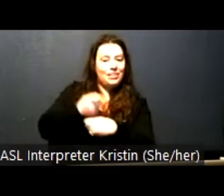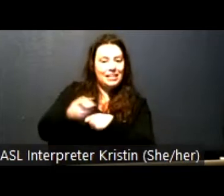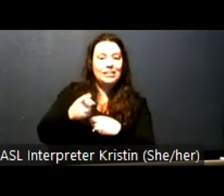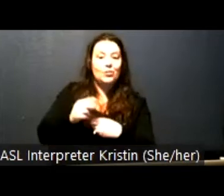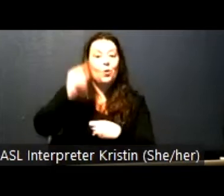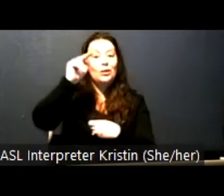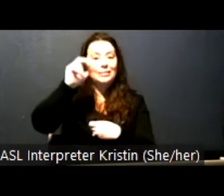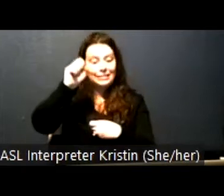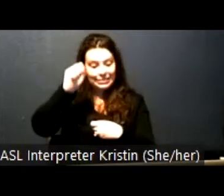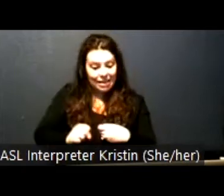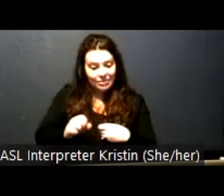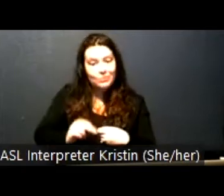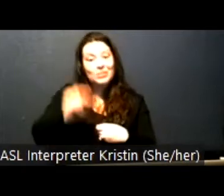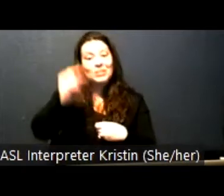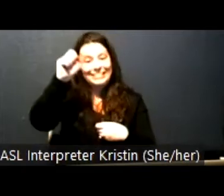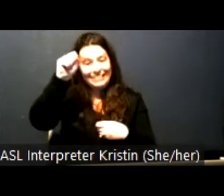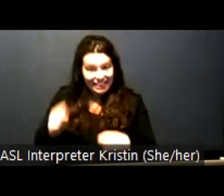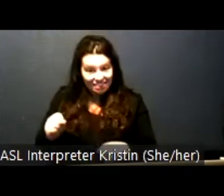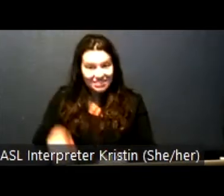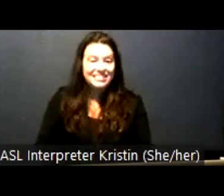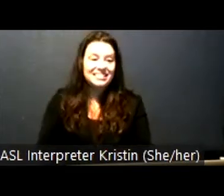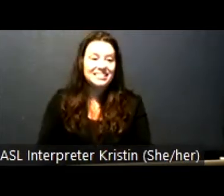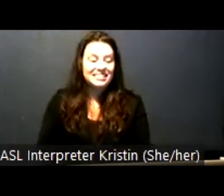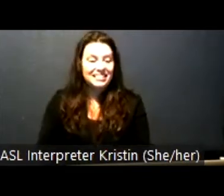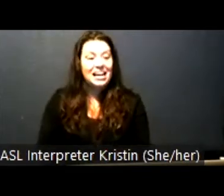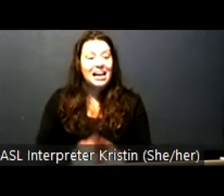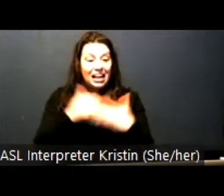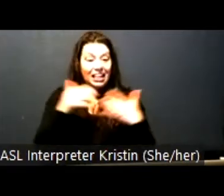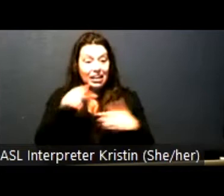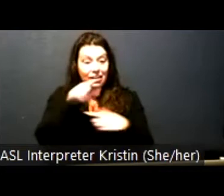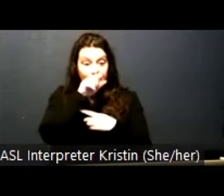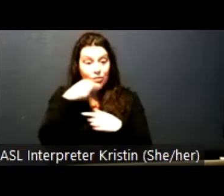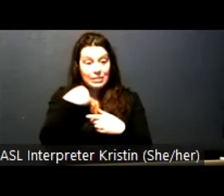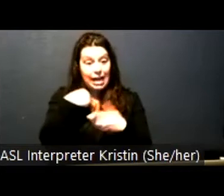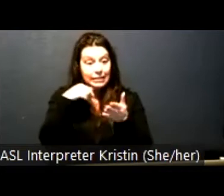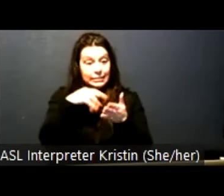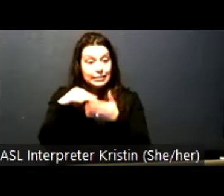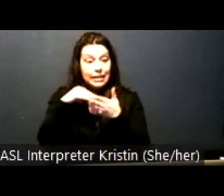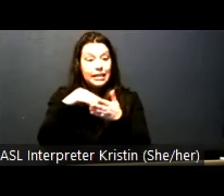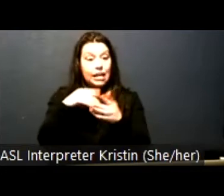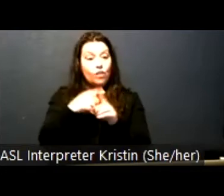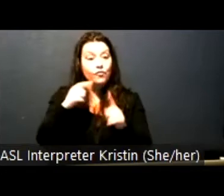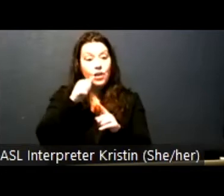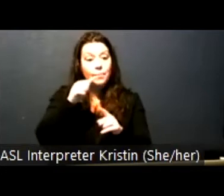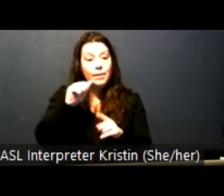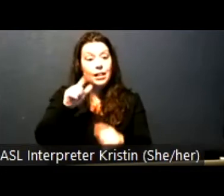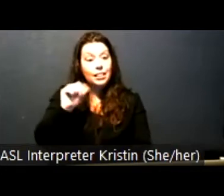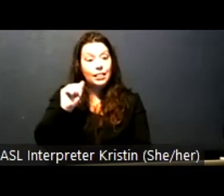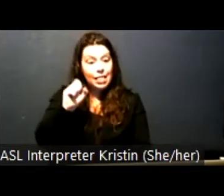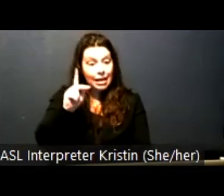South to North. And, um, a lot of the birds that I study are from Alaska, or California, or Maryland,